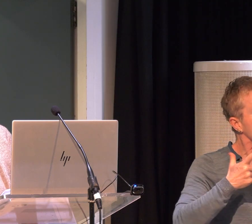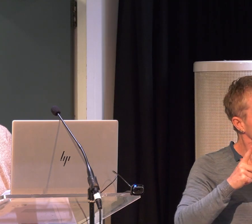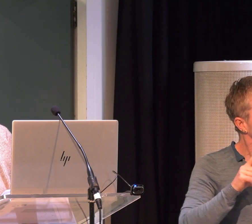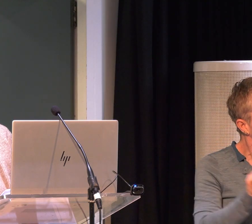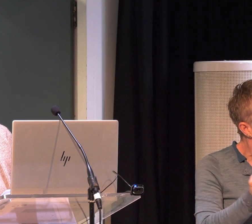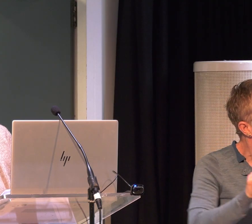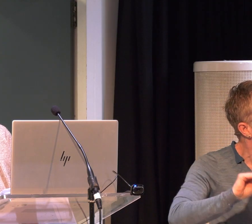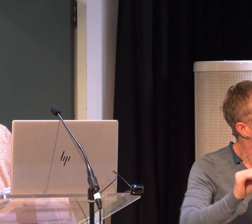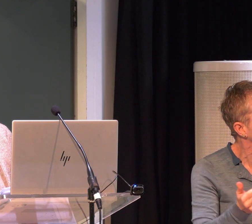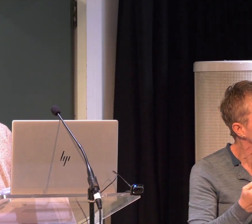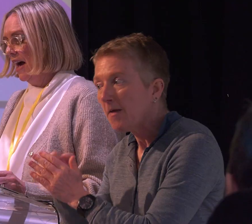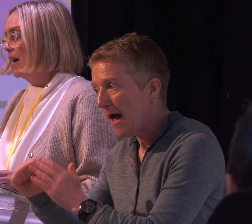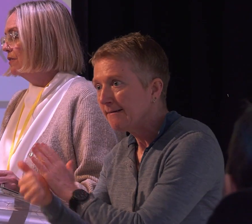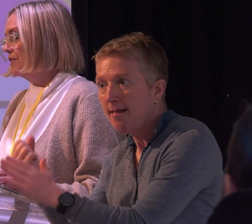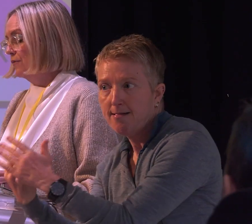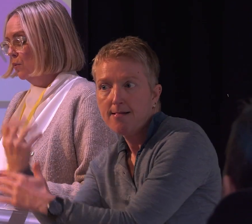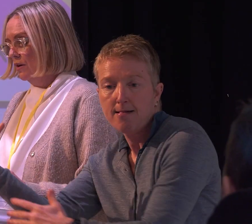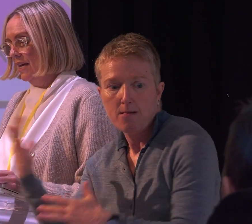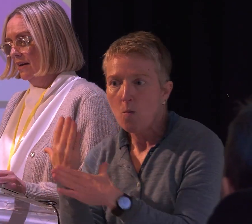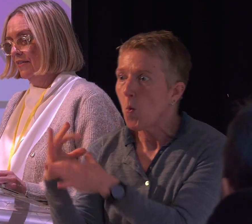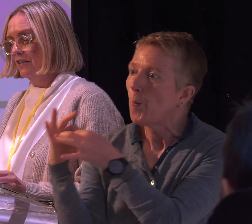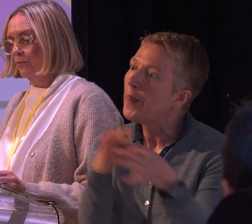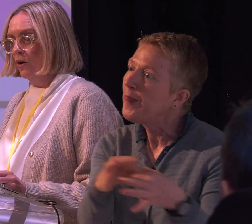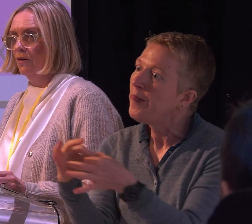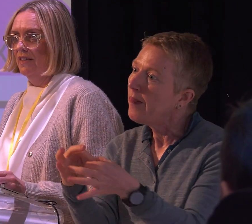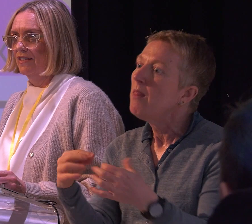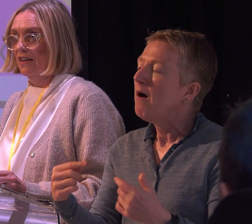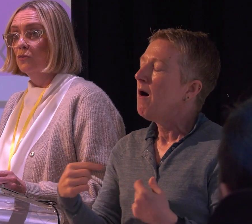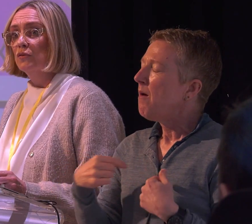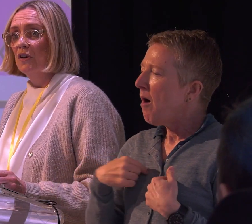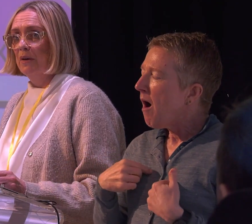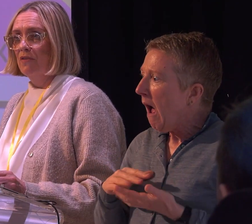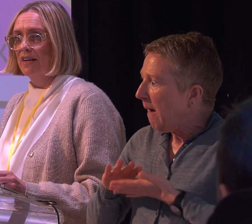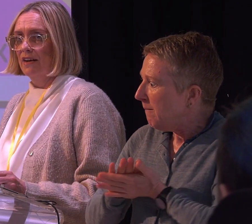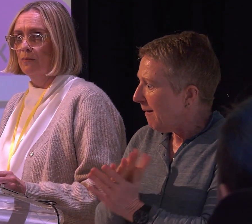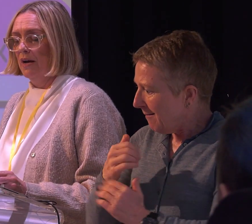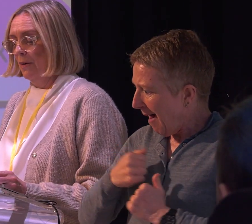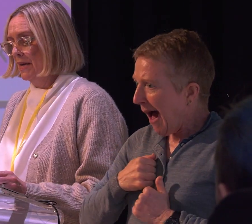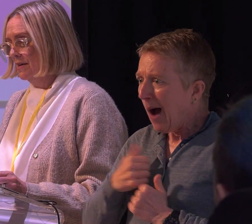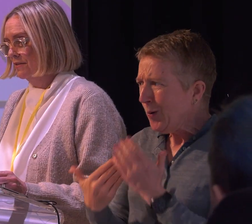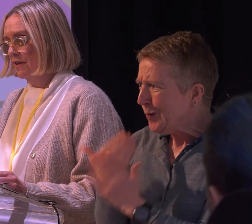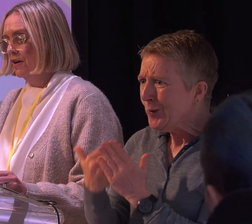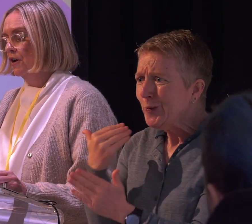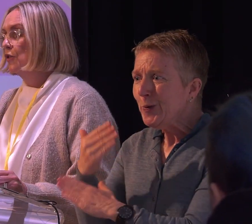I'm really delighted that our innovative work here at the Attenborough Arts Centre is also being recognised by our peers.